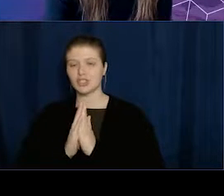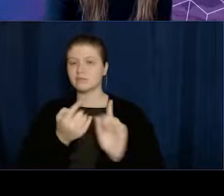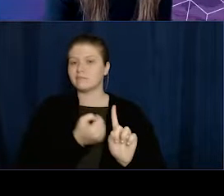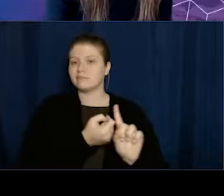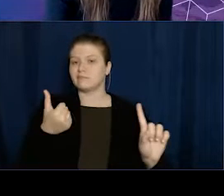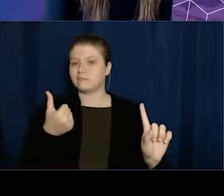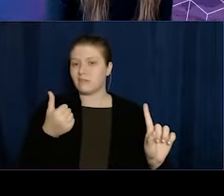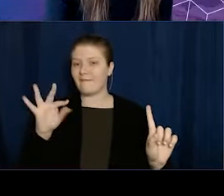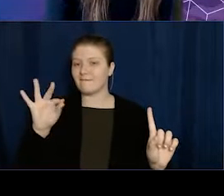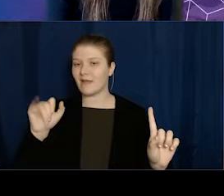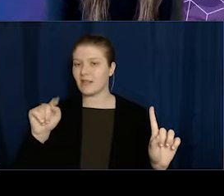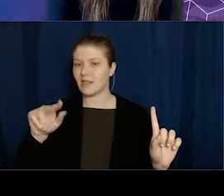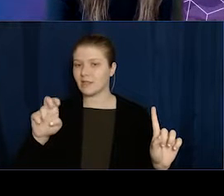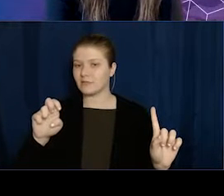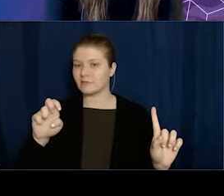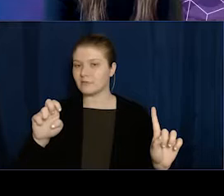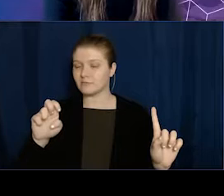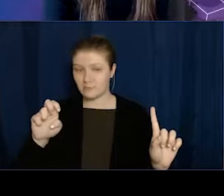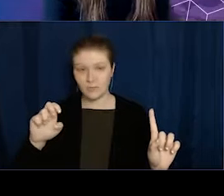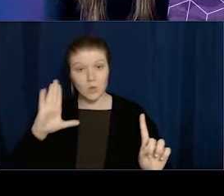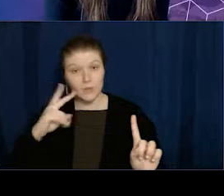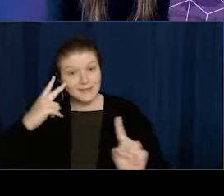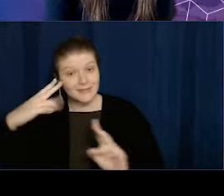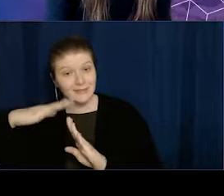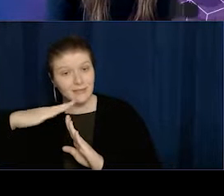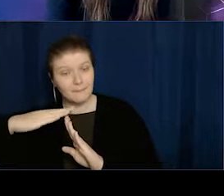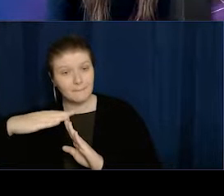It will be at the top under Important Information and Revision Notes.